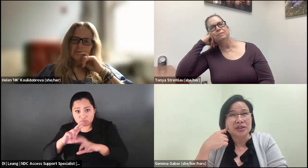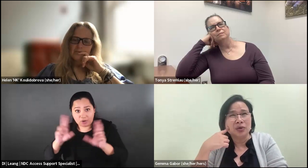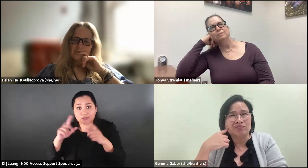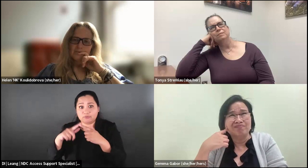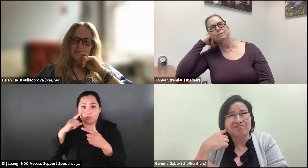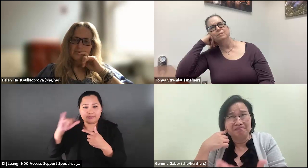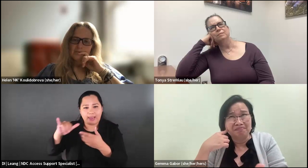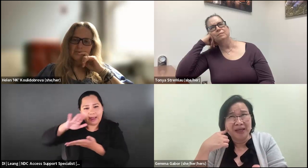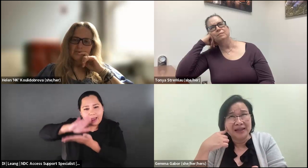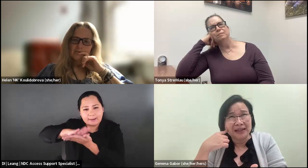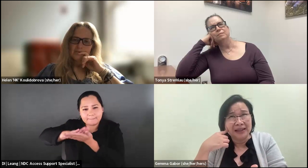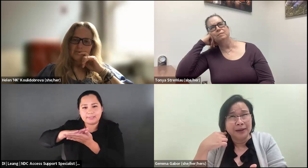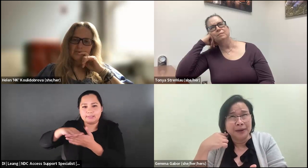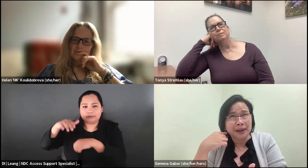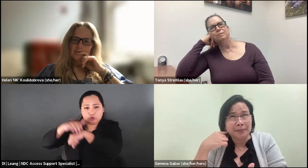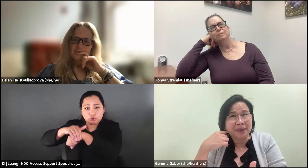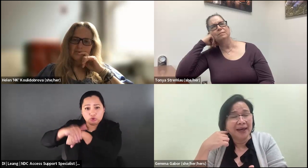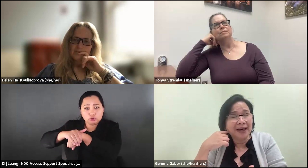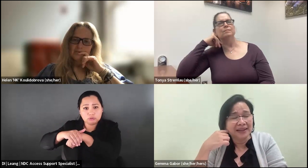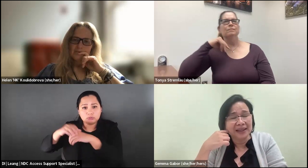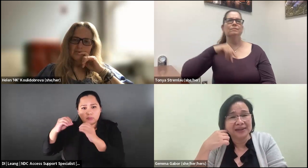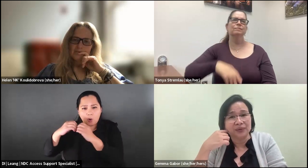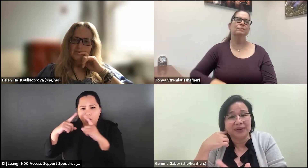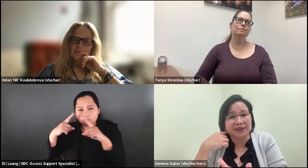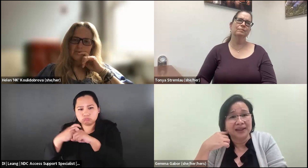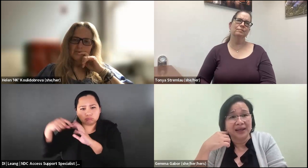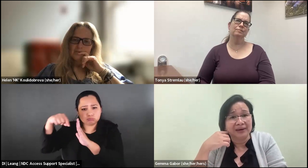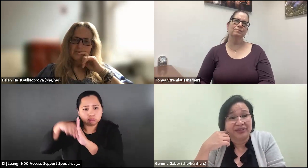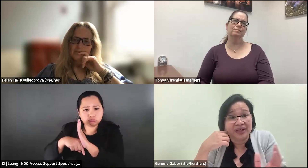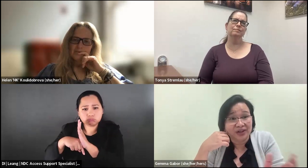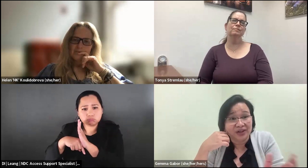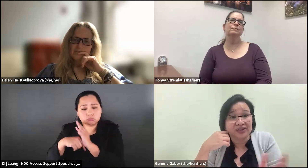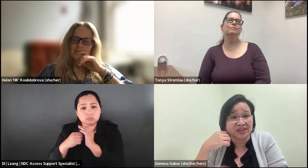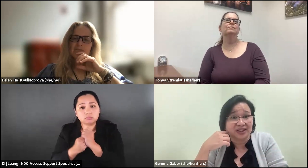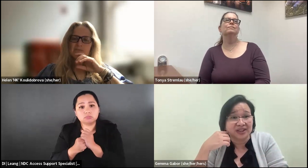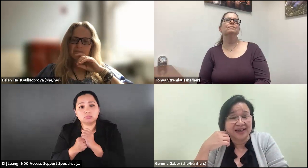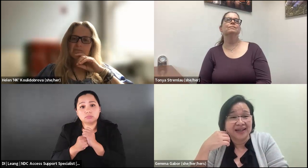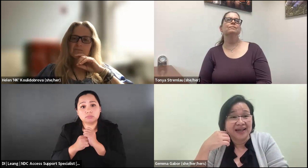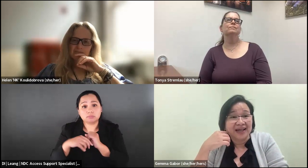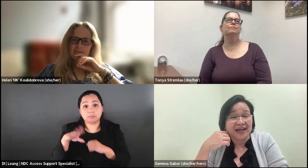So basically, the BICS, it will take three years.